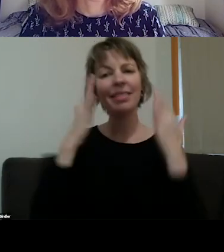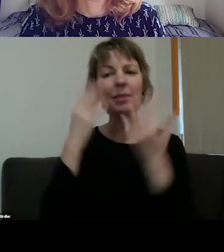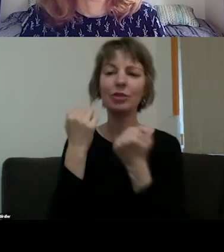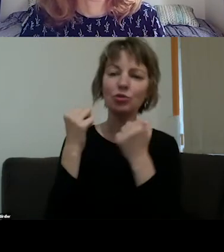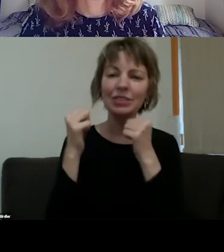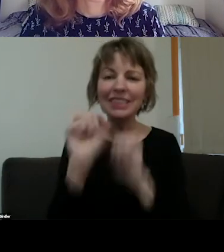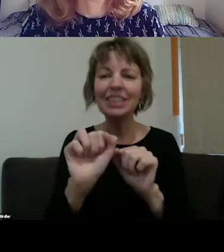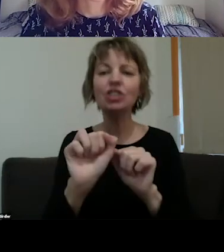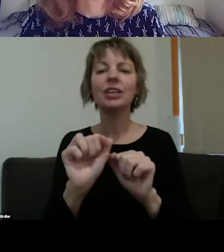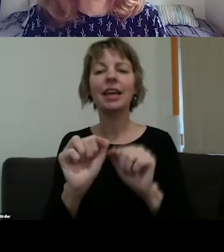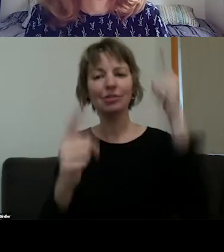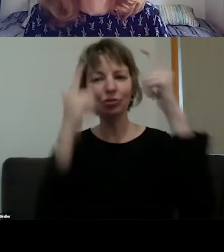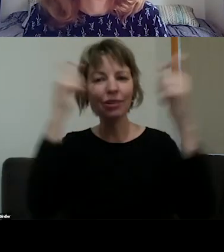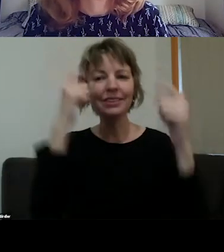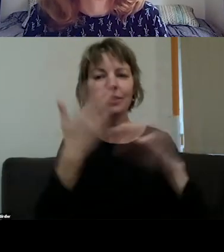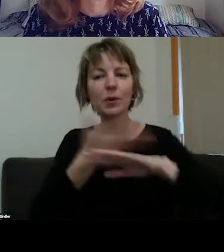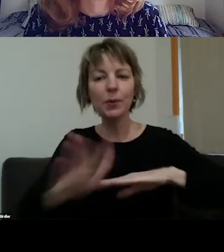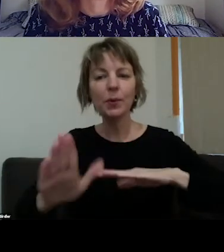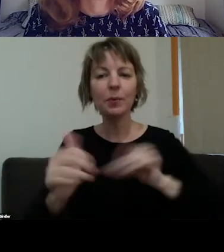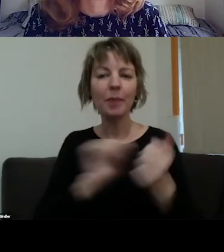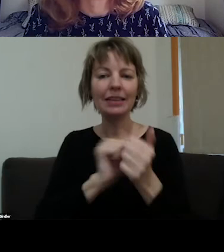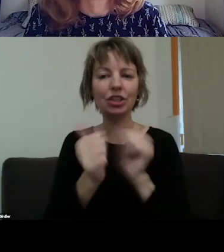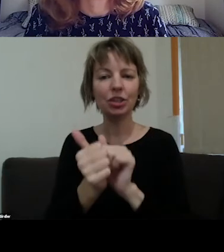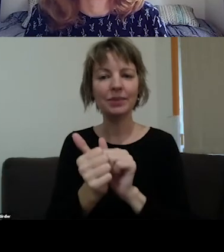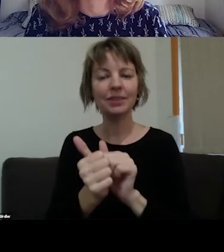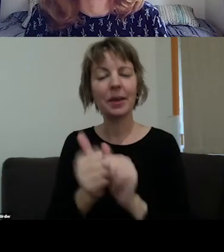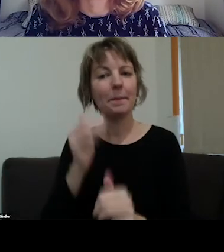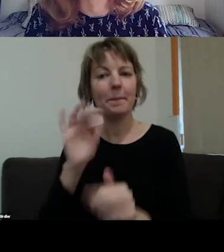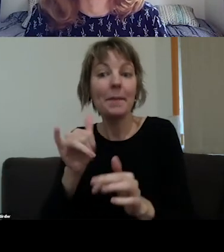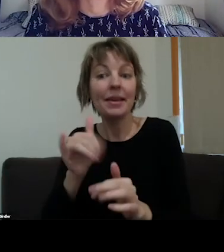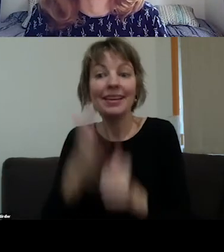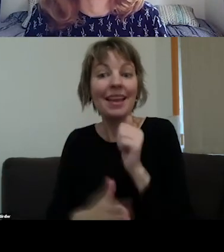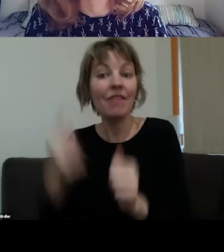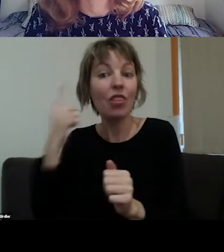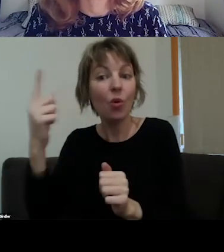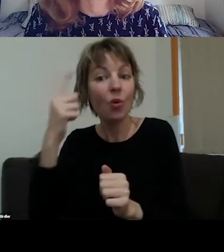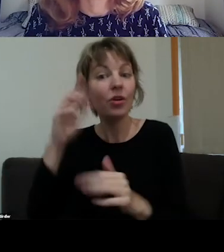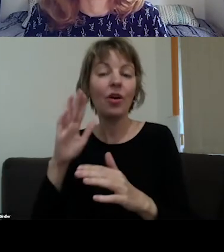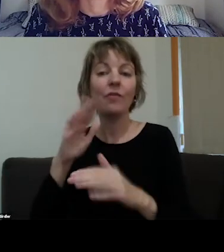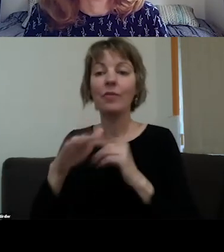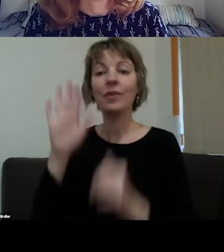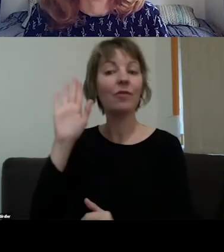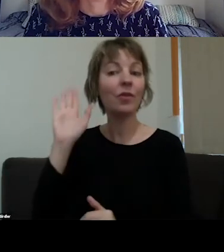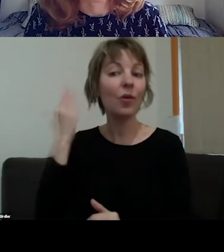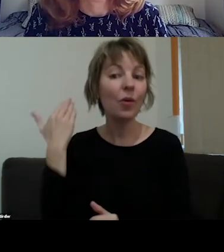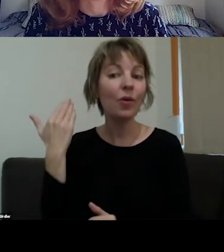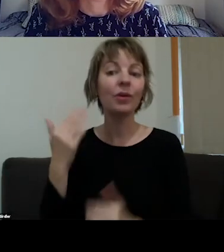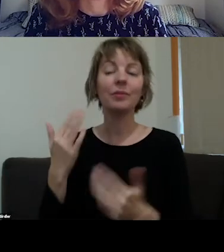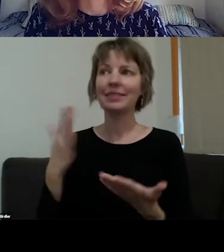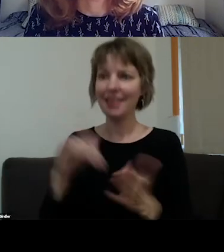Some which we might not have considered before and now is the time to be doing that creative thinking. Great, thank you, Frances.